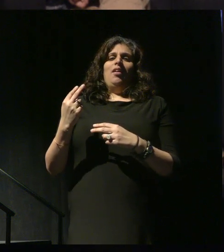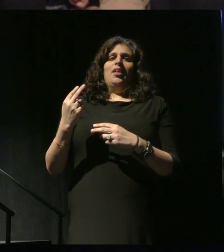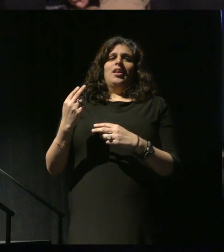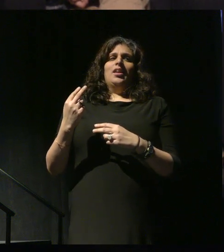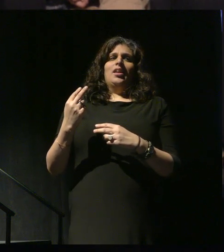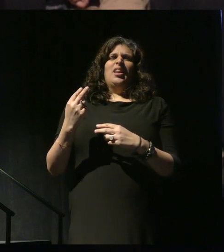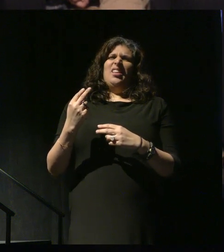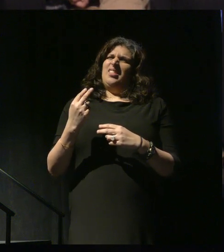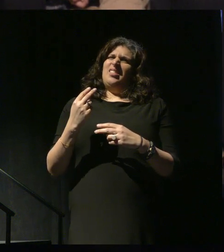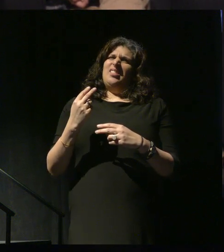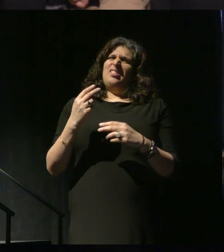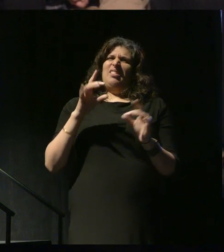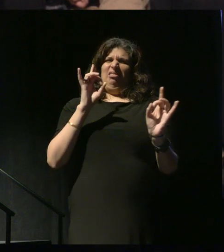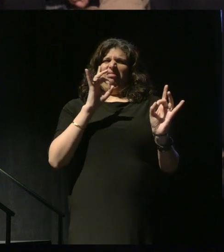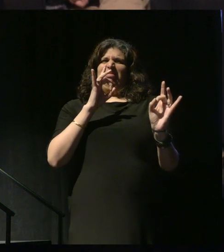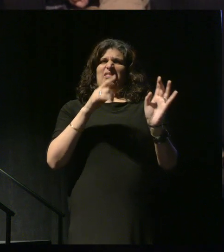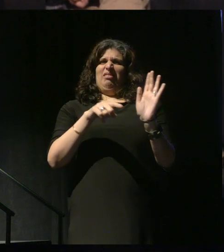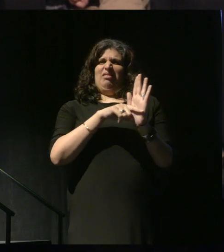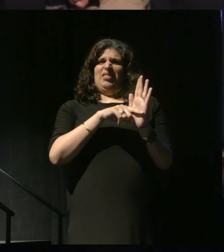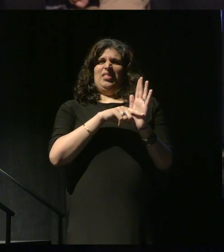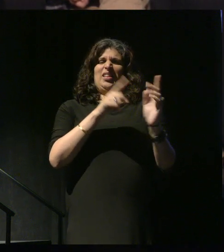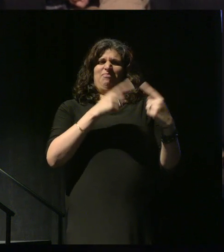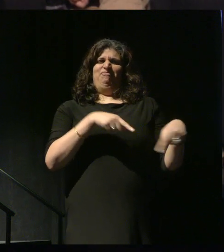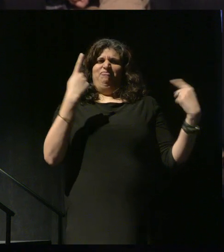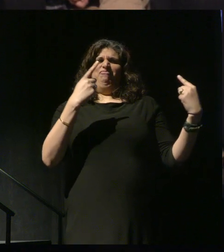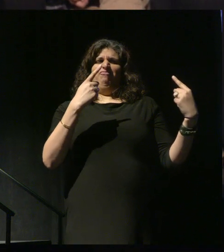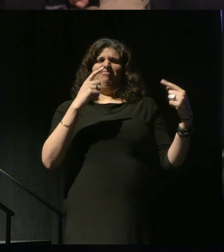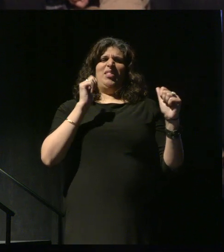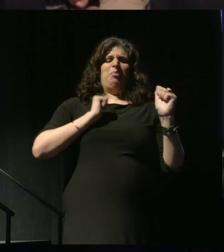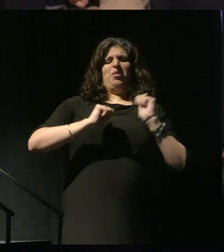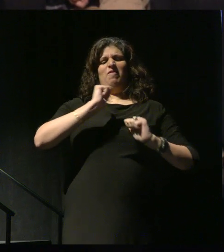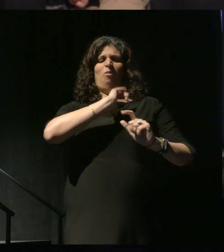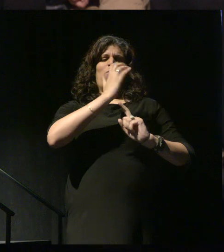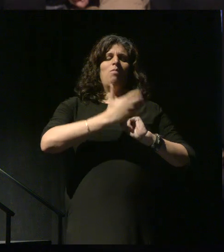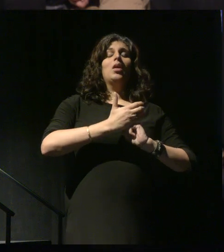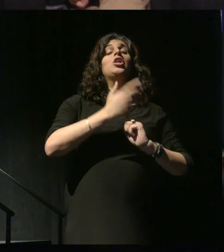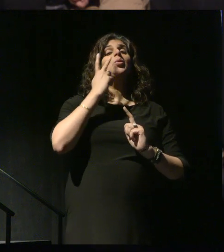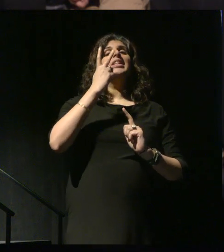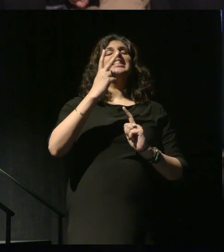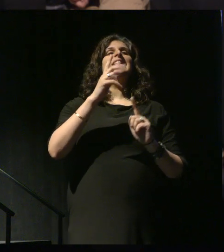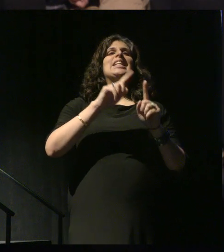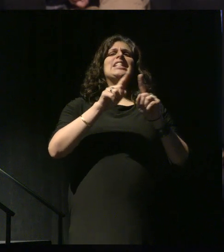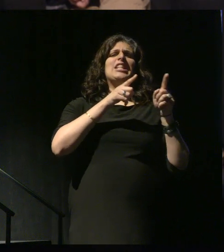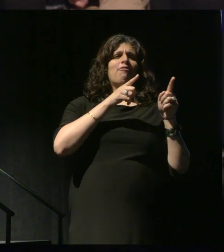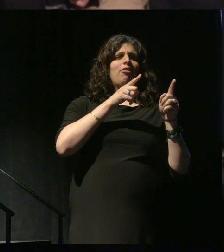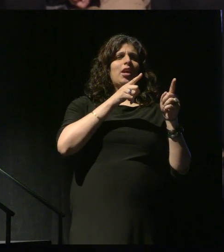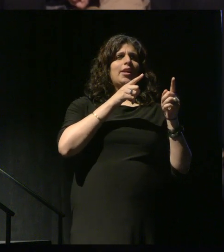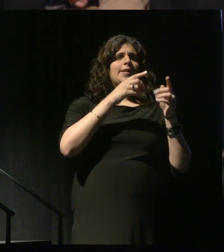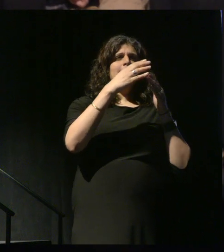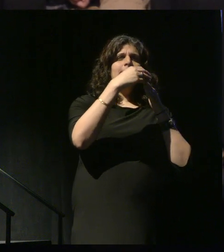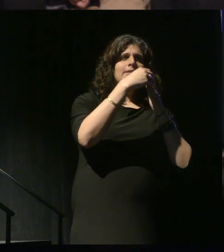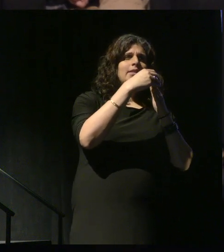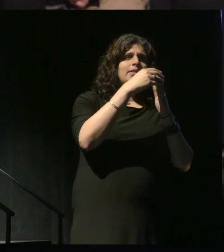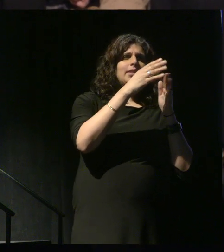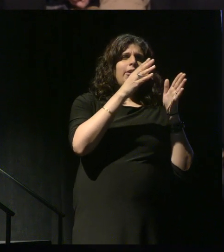and you talk about the fact that you can see different paths for yourself. Yes.